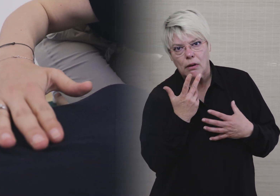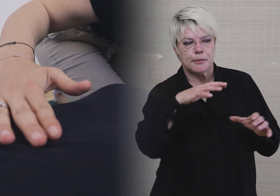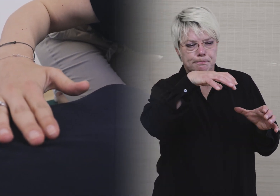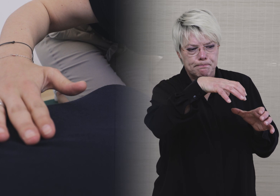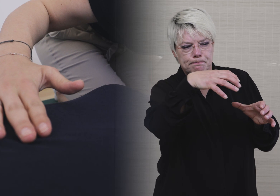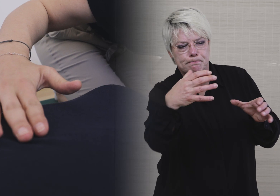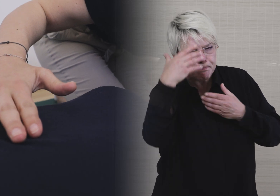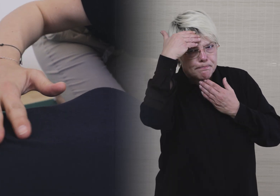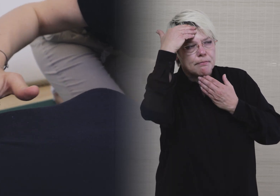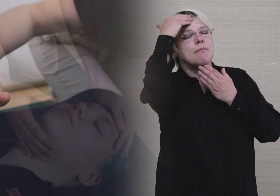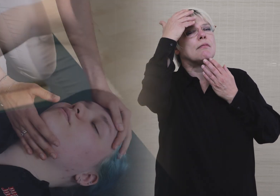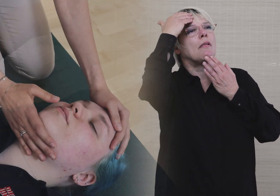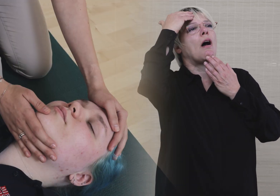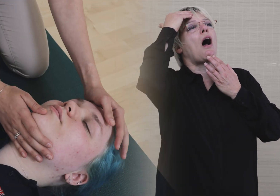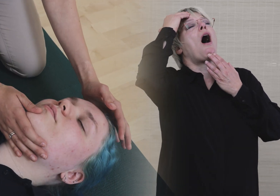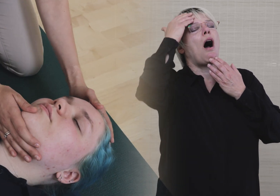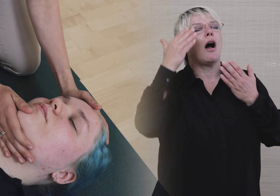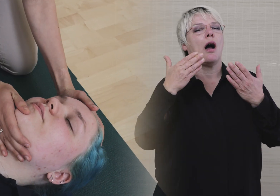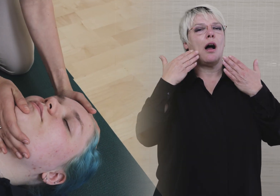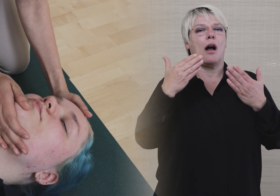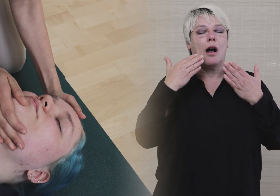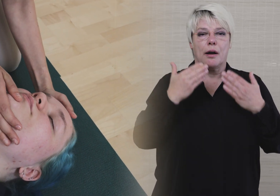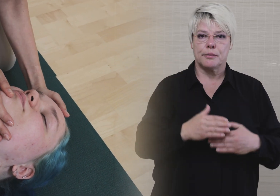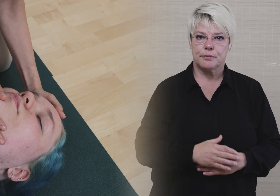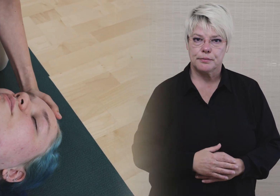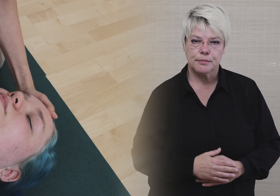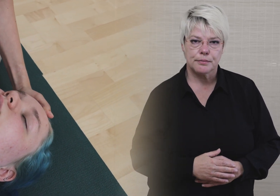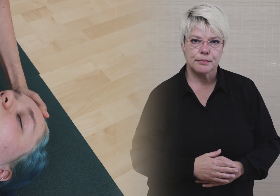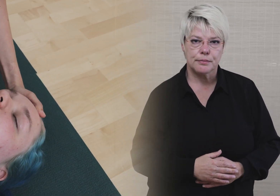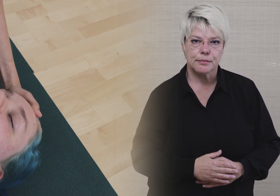Stretch the head back and pull the chin upwards